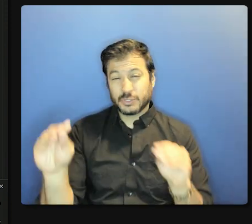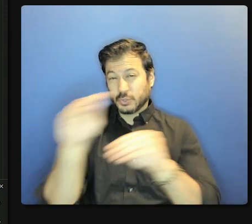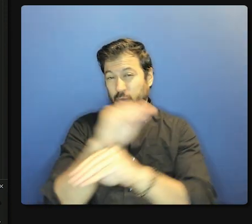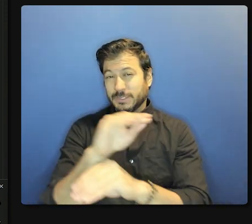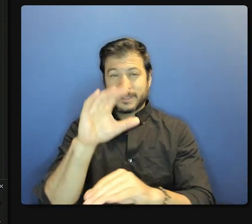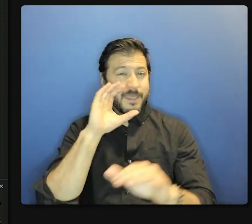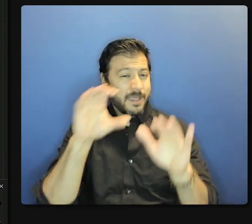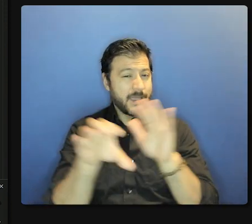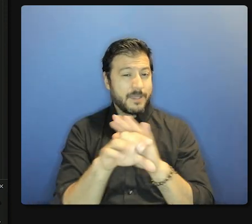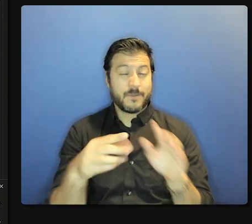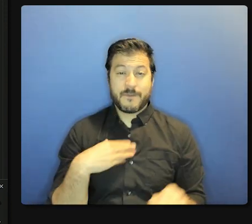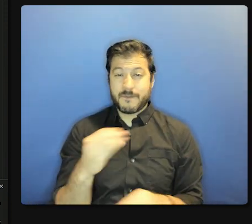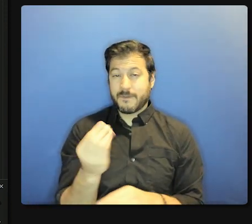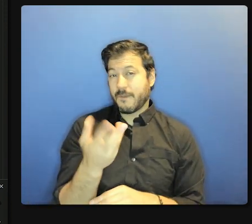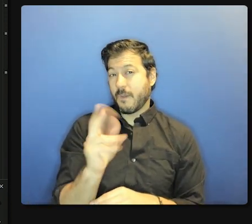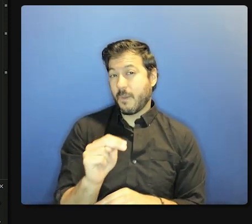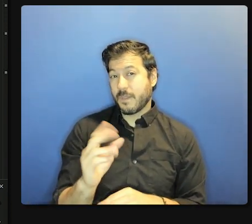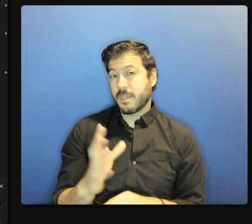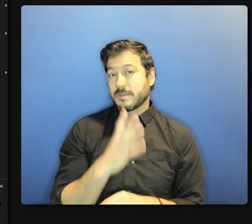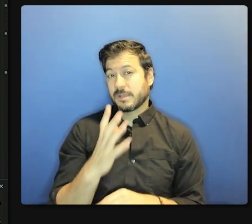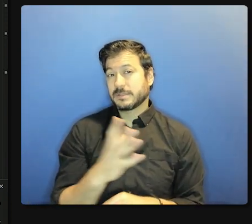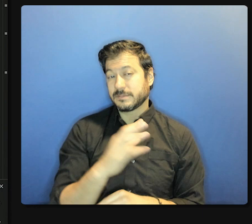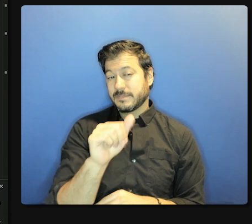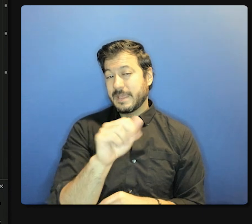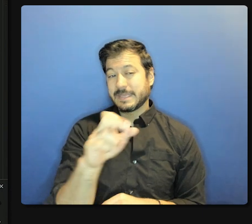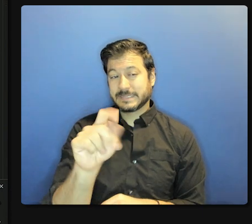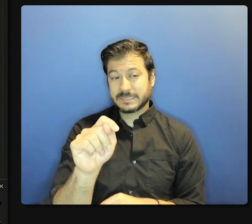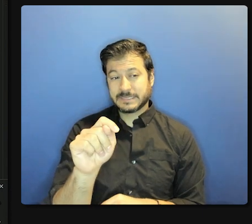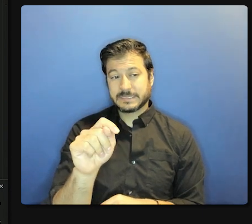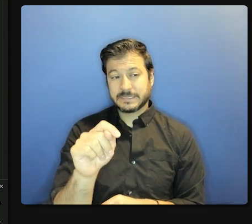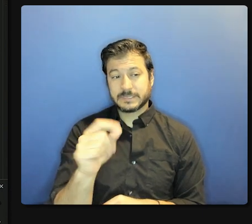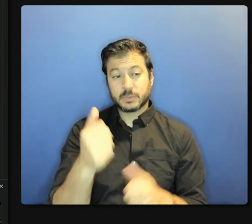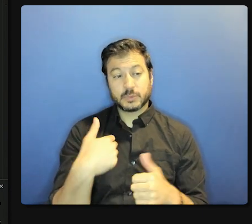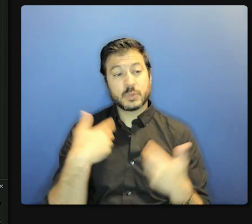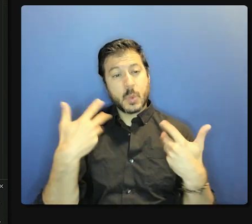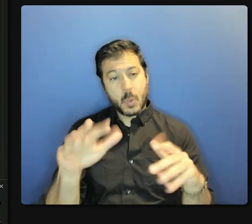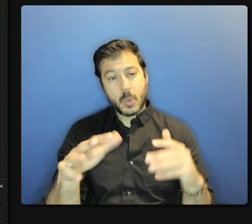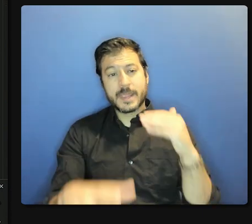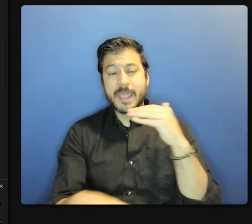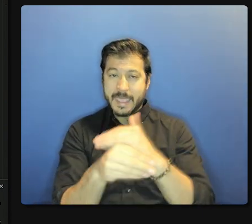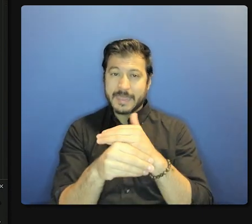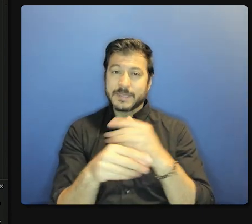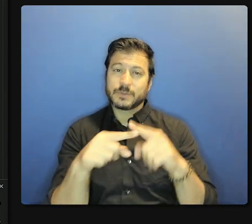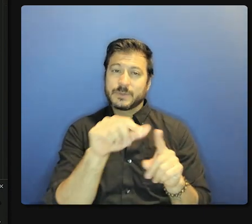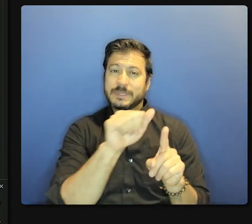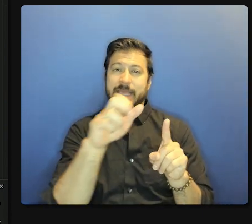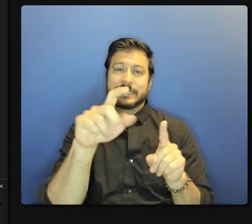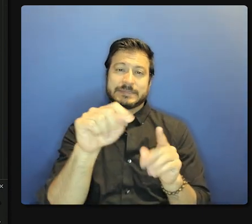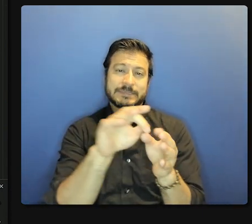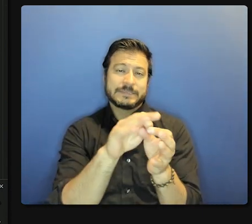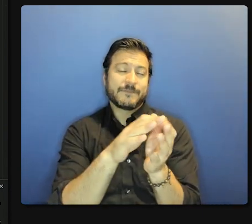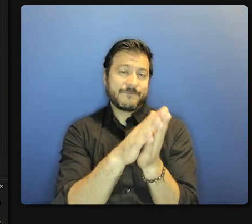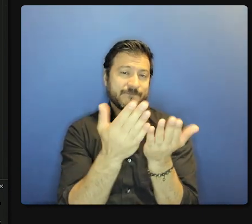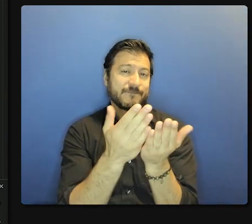But if we switch that icon to our own custom asset which we've already added to our assets folder,